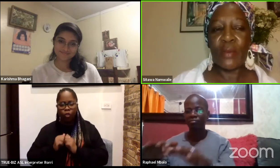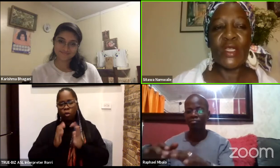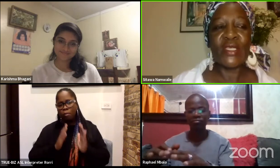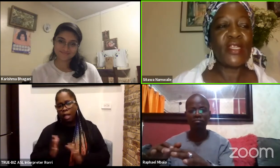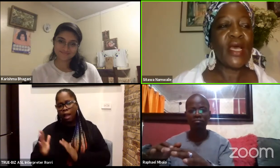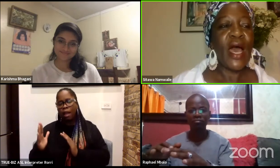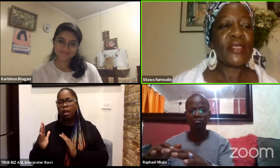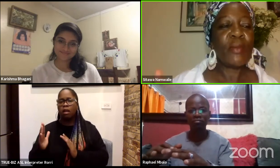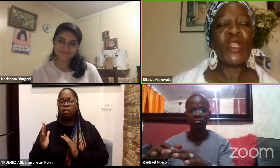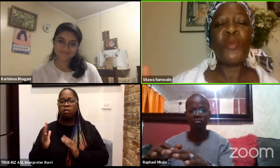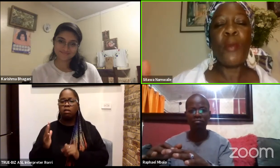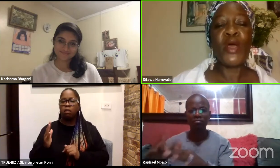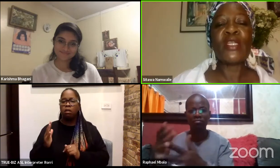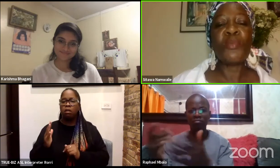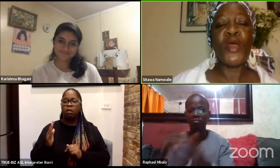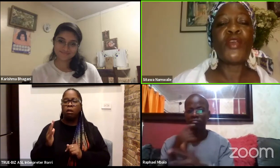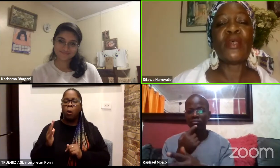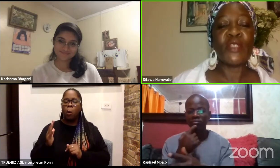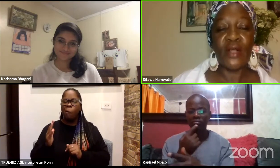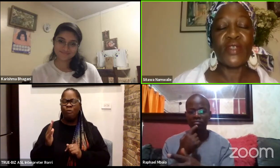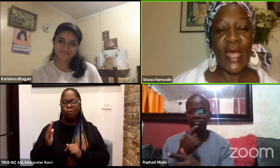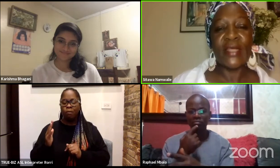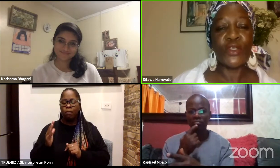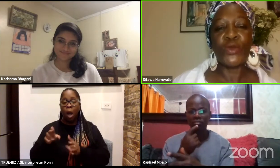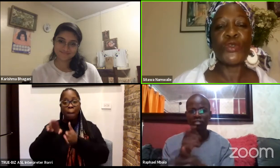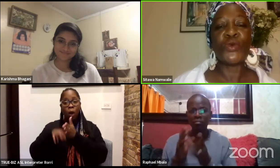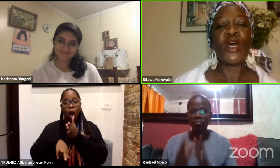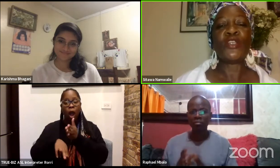somebody said, "A person buries themselves." and that is so true.